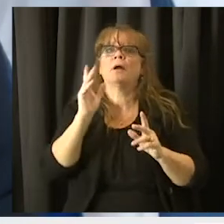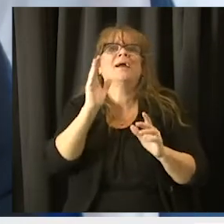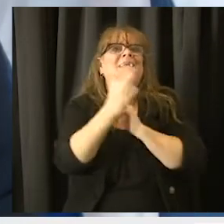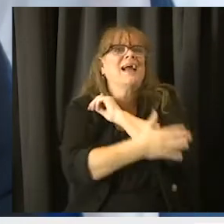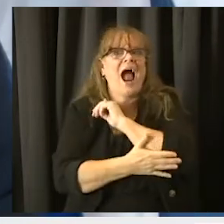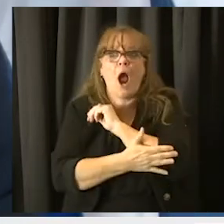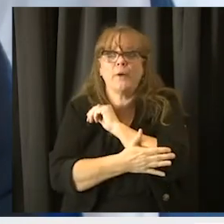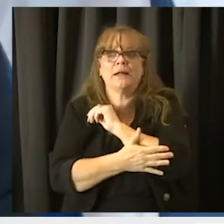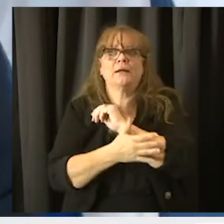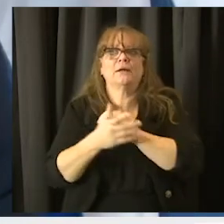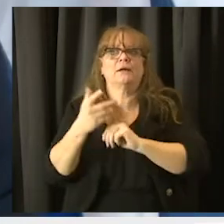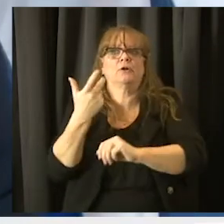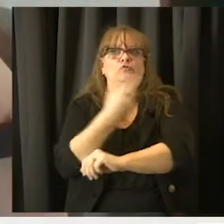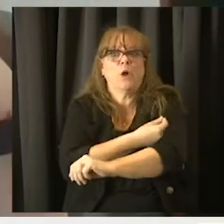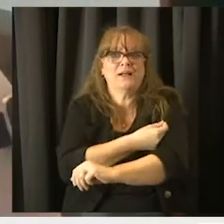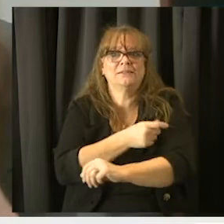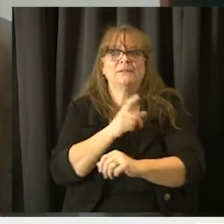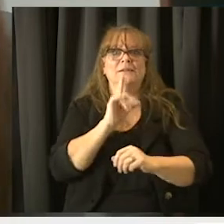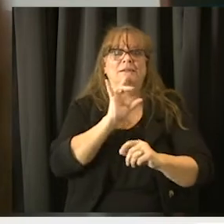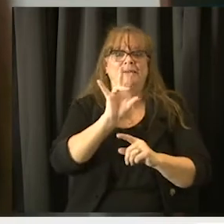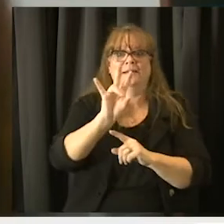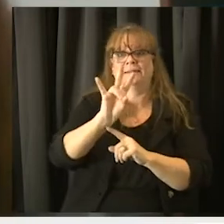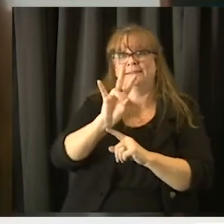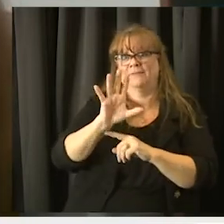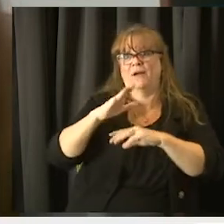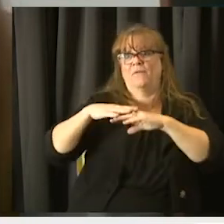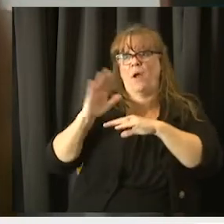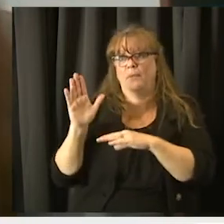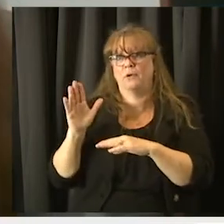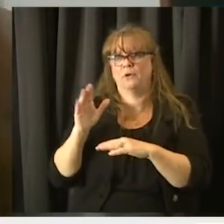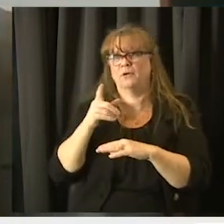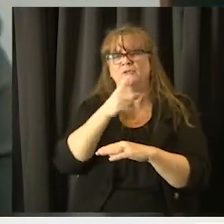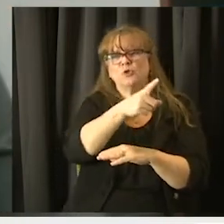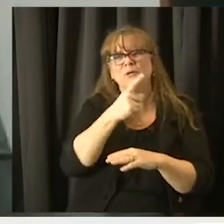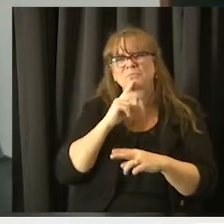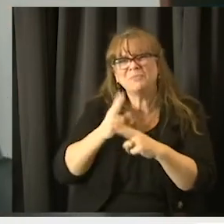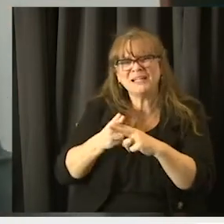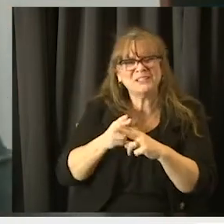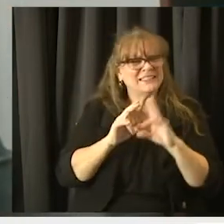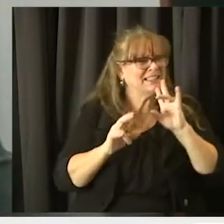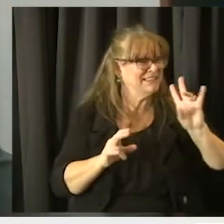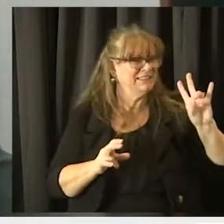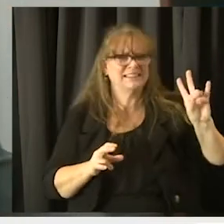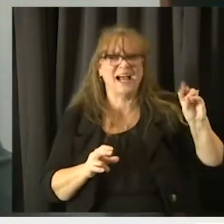uh so i can i can address the first part of your question um but you were you were asking about